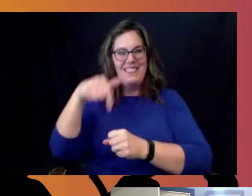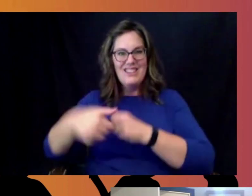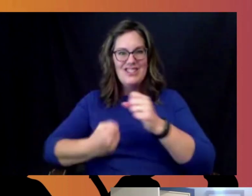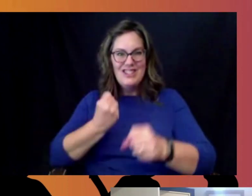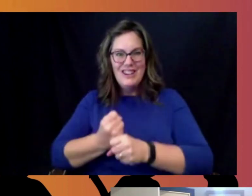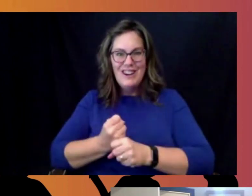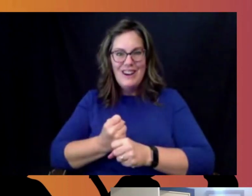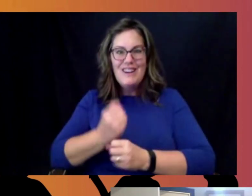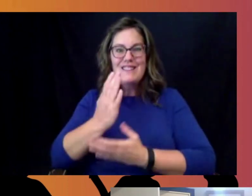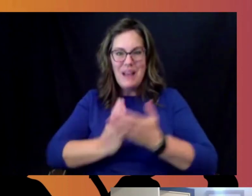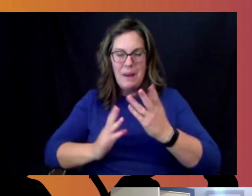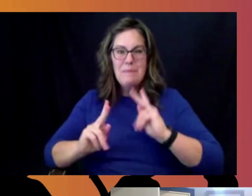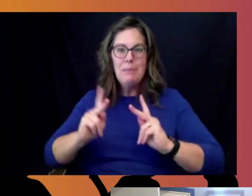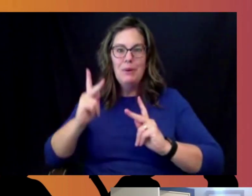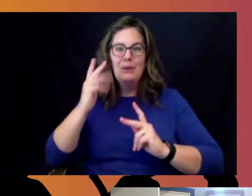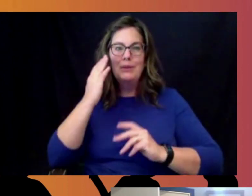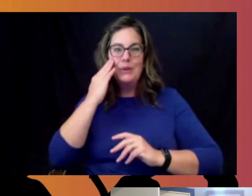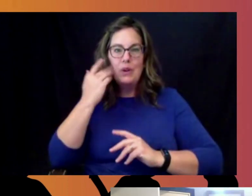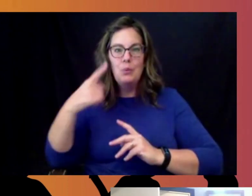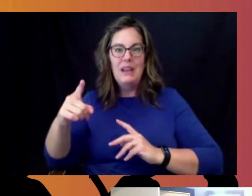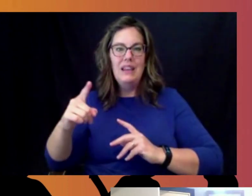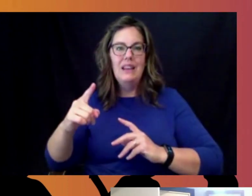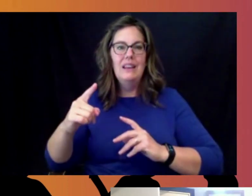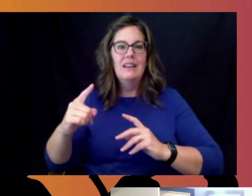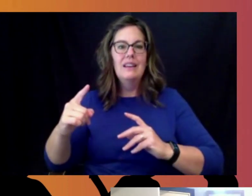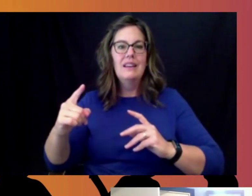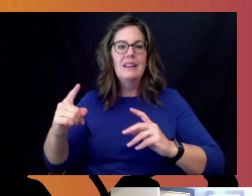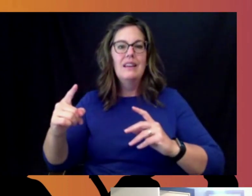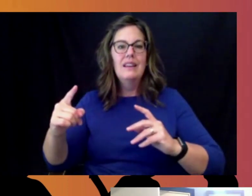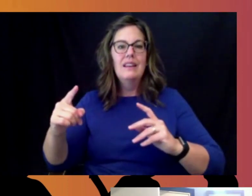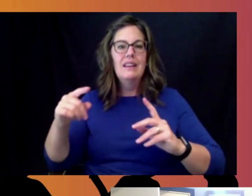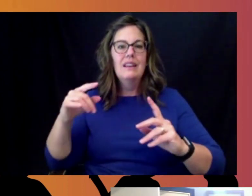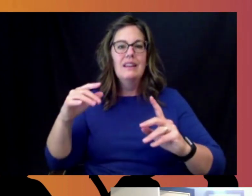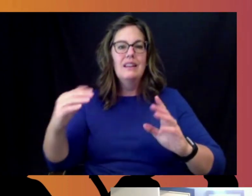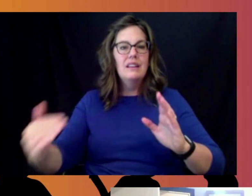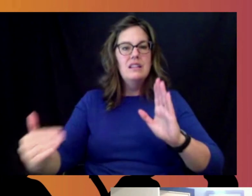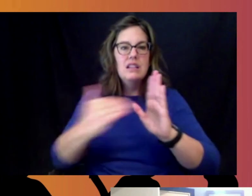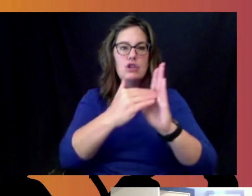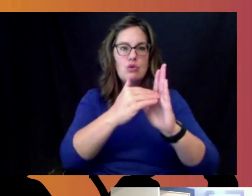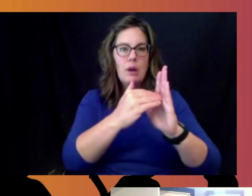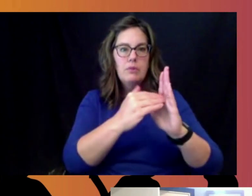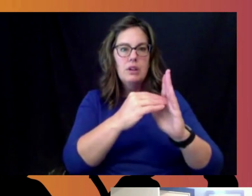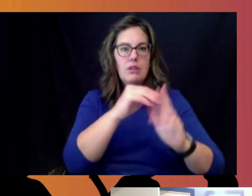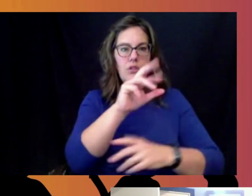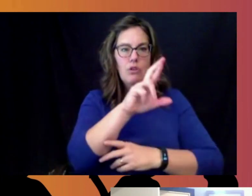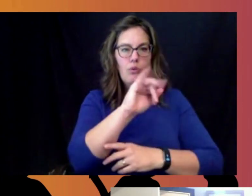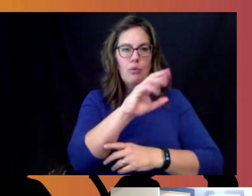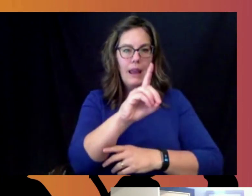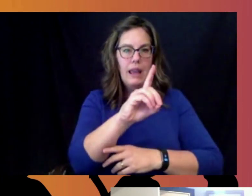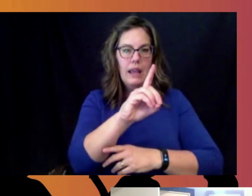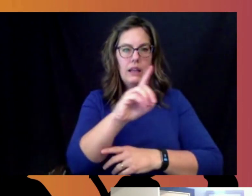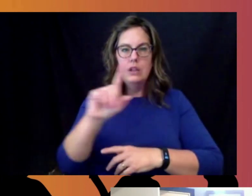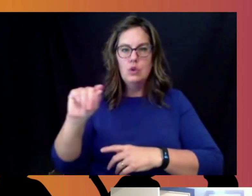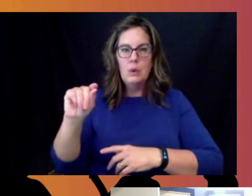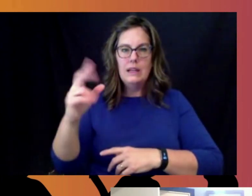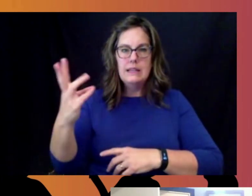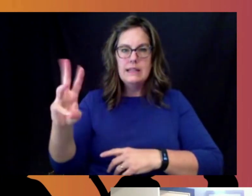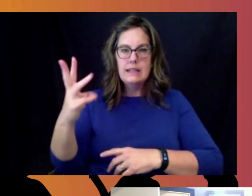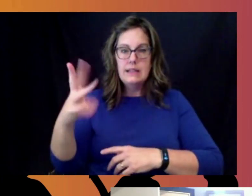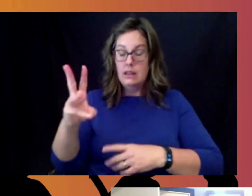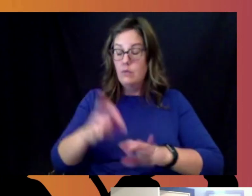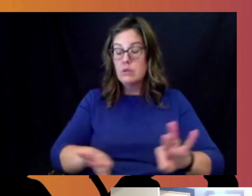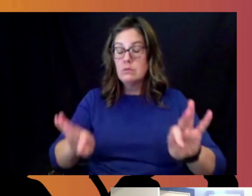the mermaid in 2016 which was a bold move and an important move and i think a reason that a lot